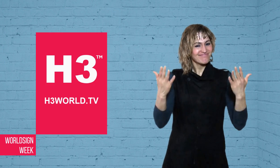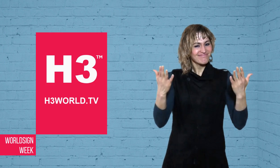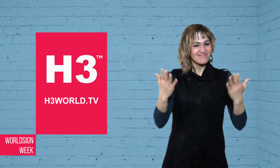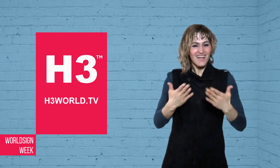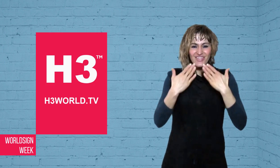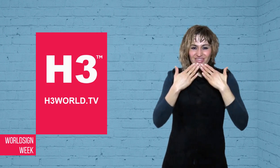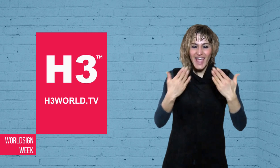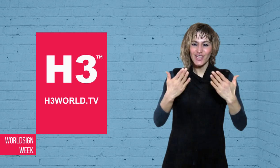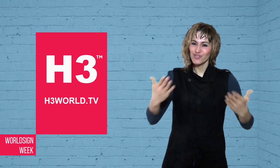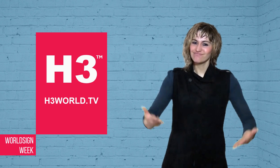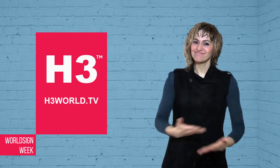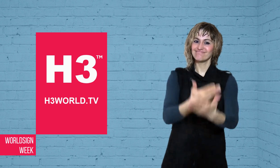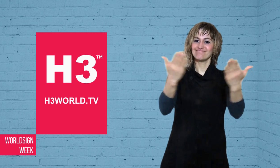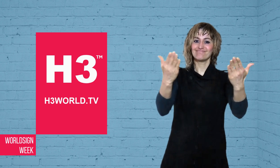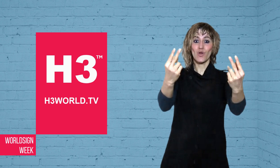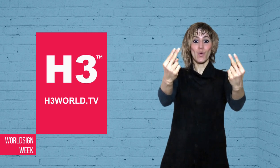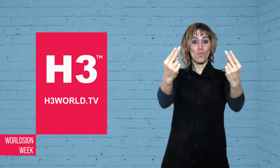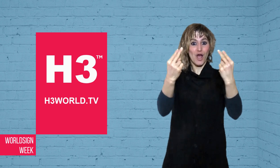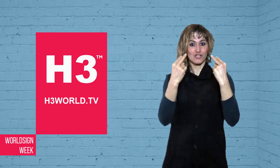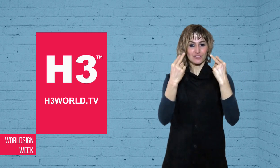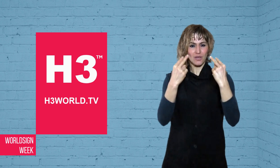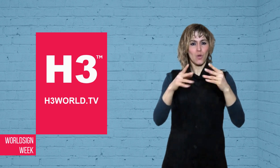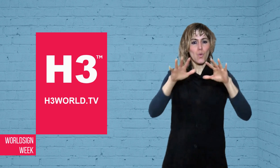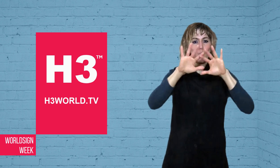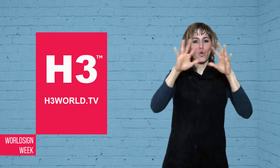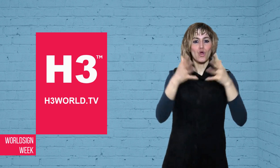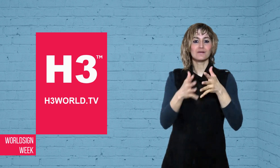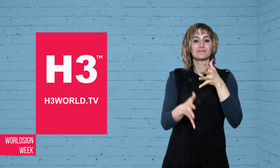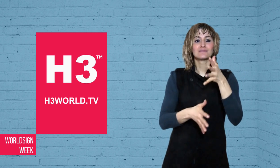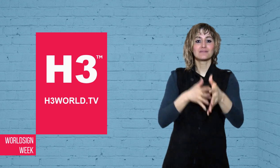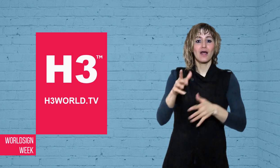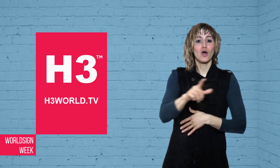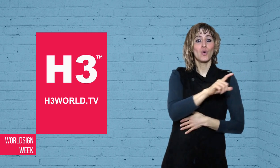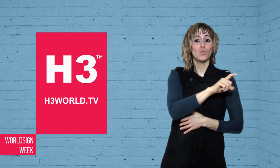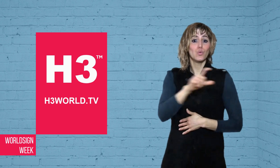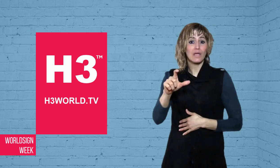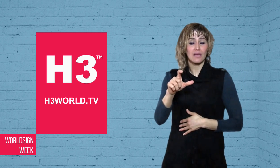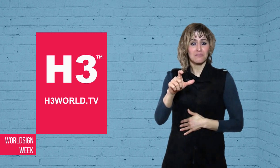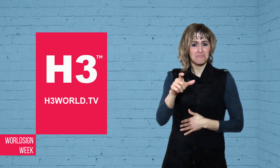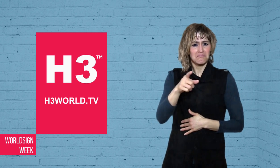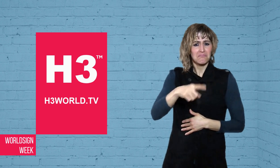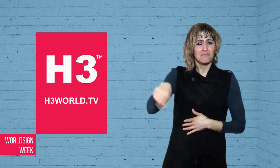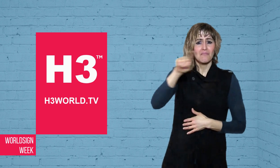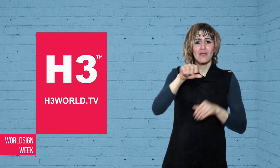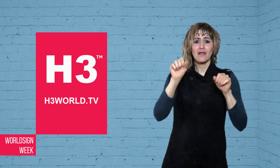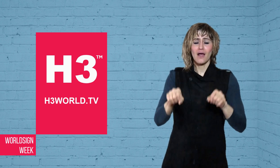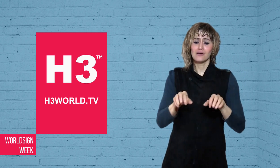Thank you for watching WorldSign Week,